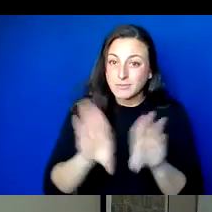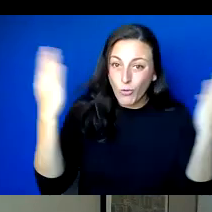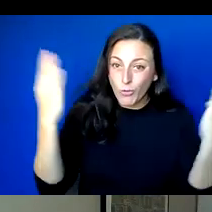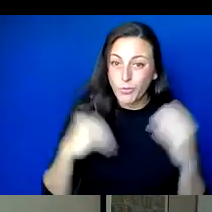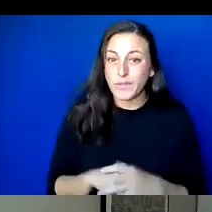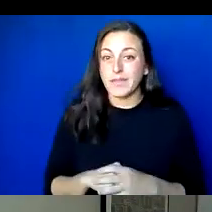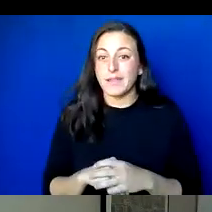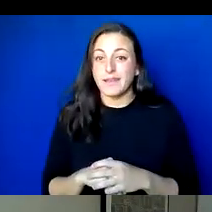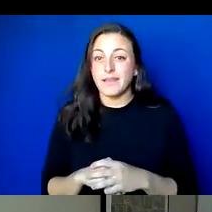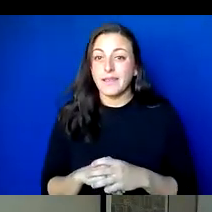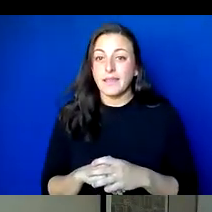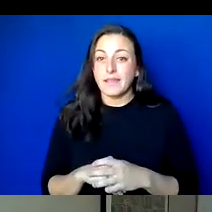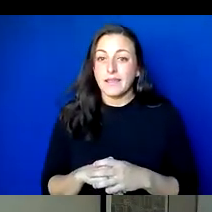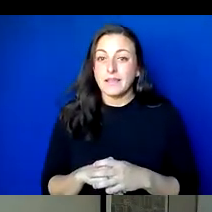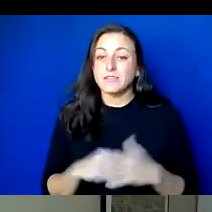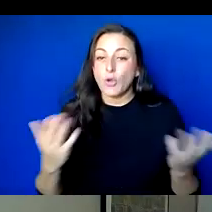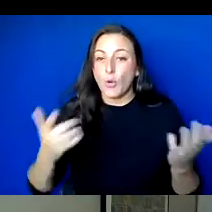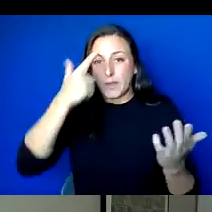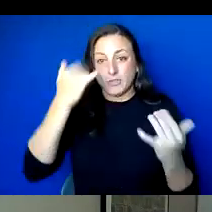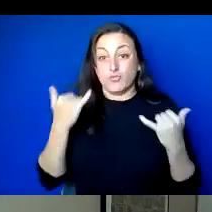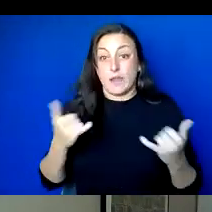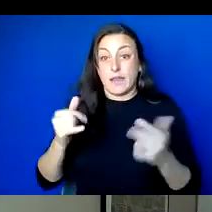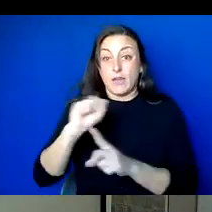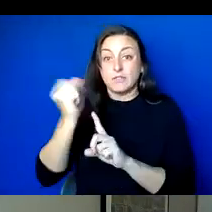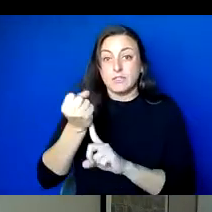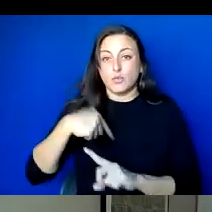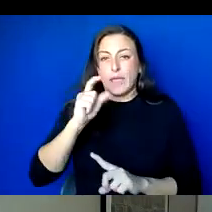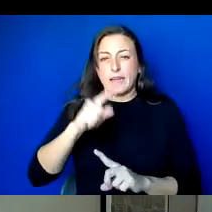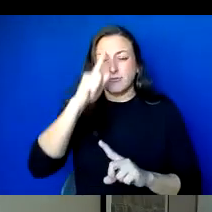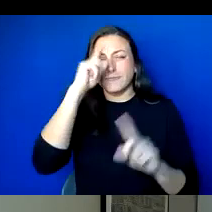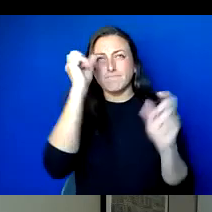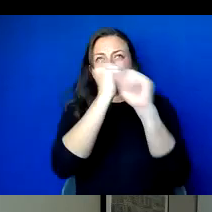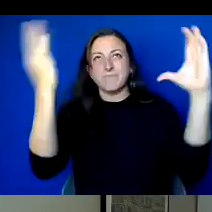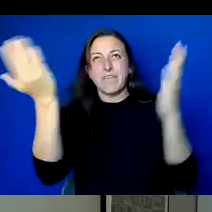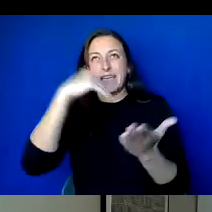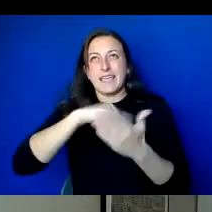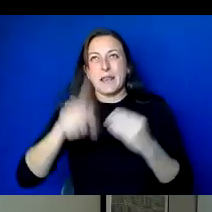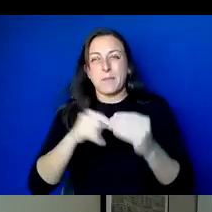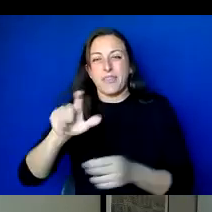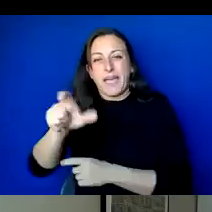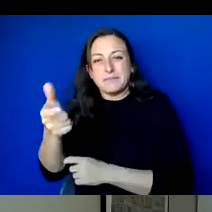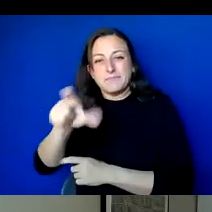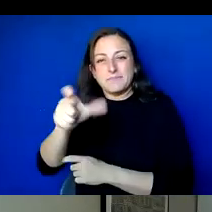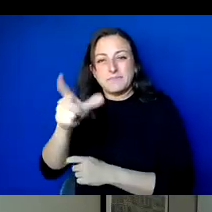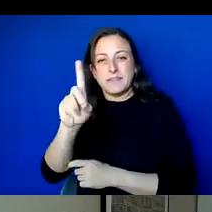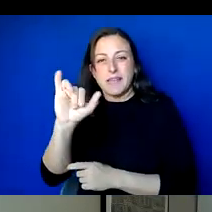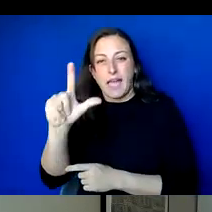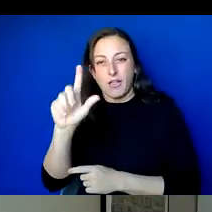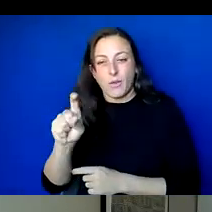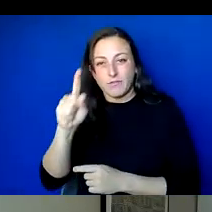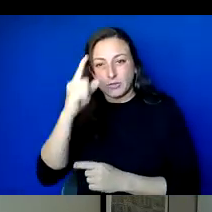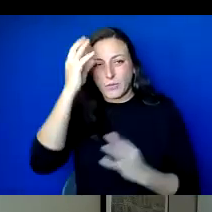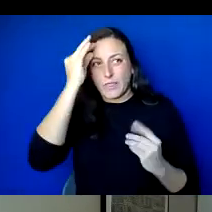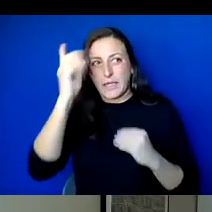at hand, we have to rethink the Dial and rethink about how what prevalence of disease, incidence of